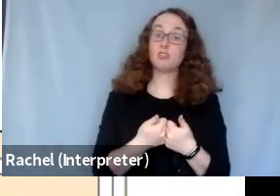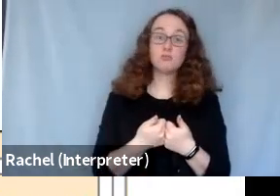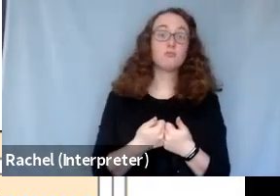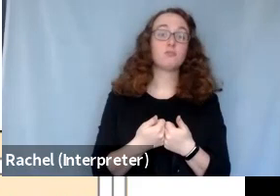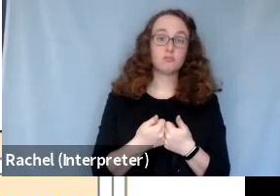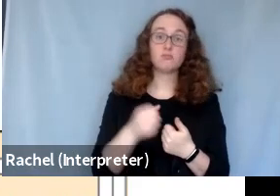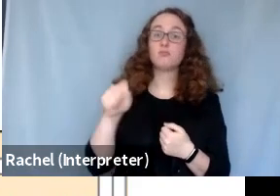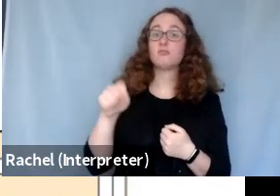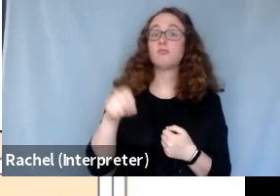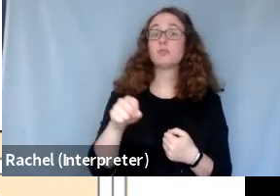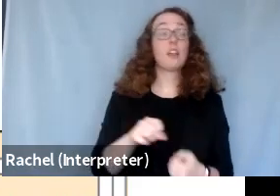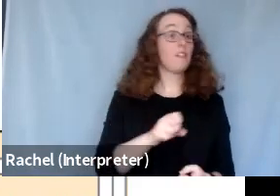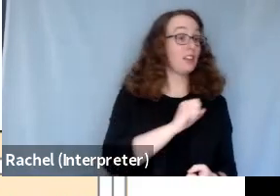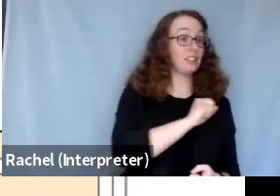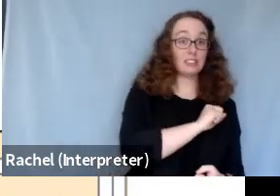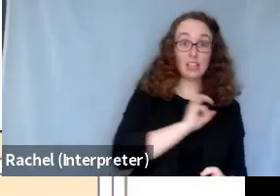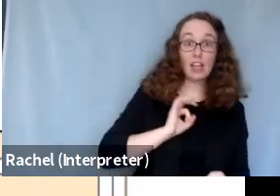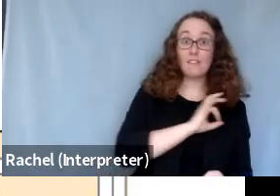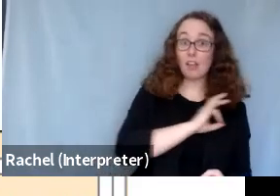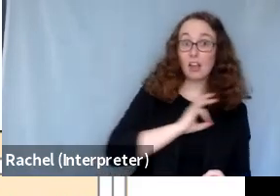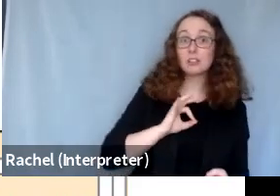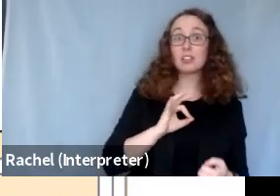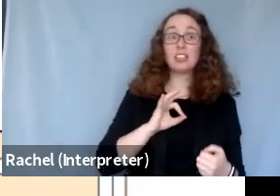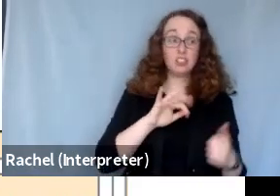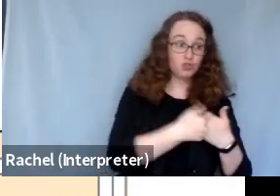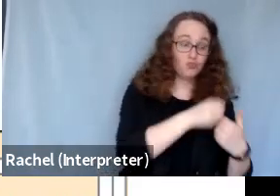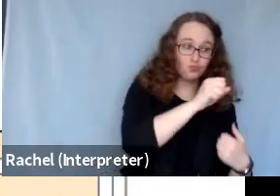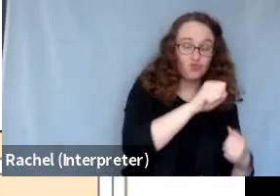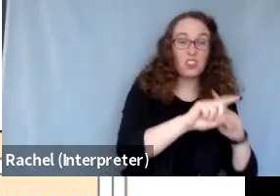campus, but this is challenging for us, but it's challenging for you guys too.